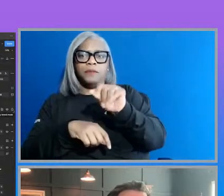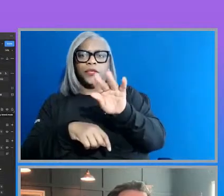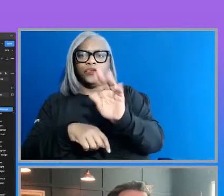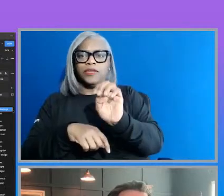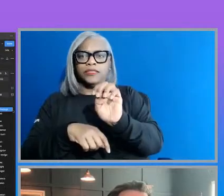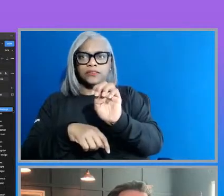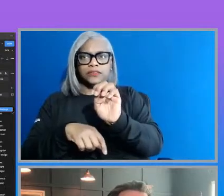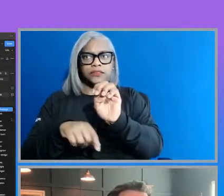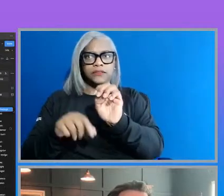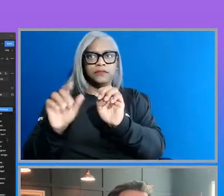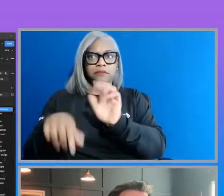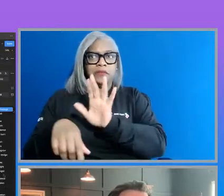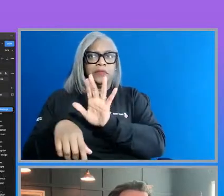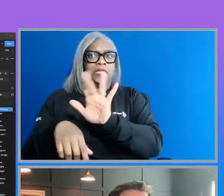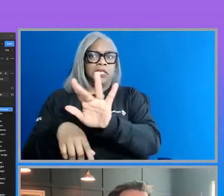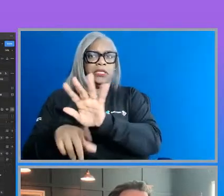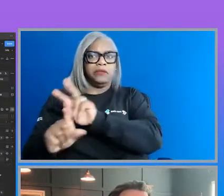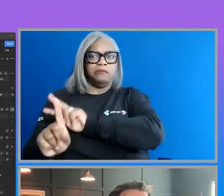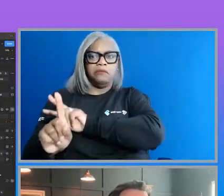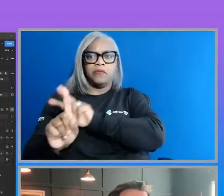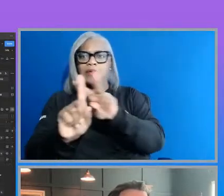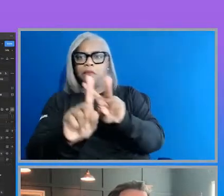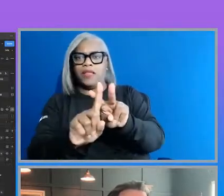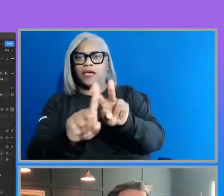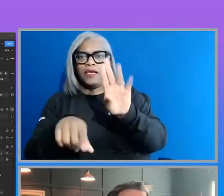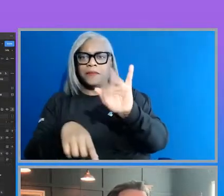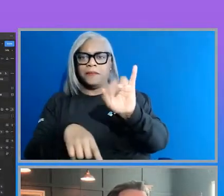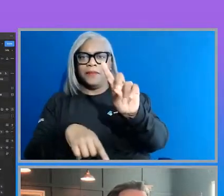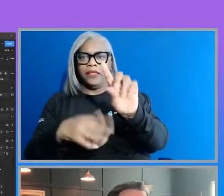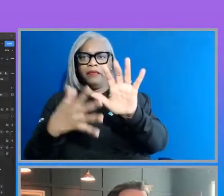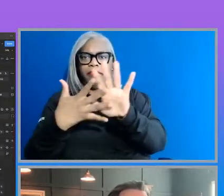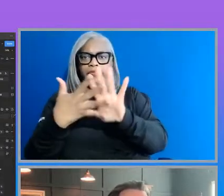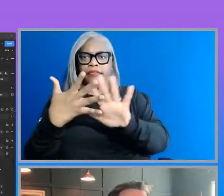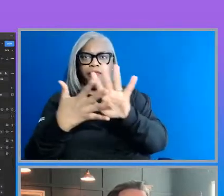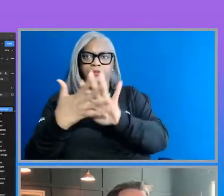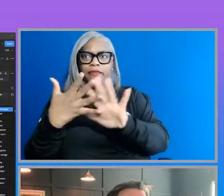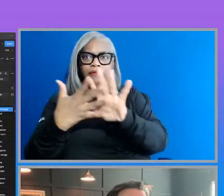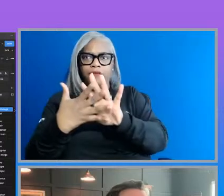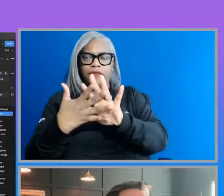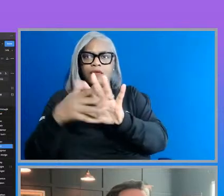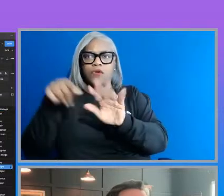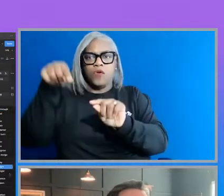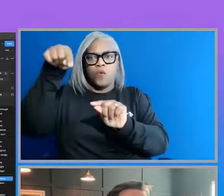right side. Click Apply Blend Mode and then go down to